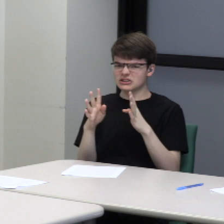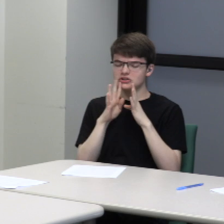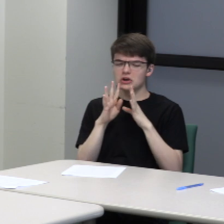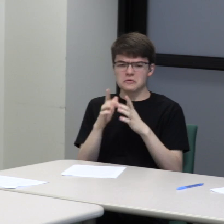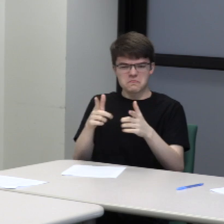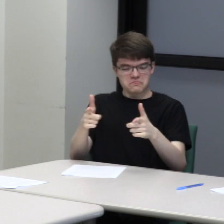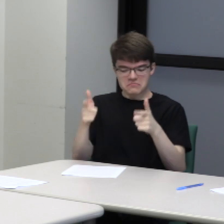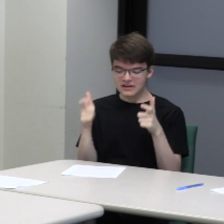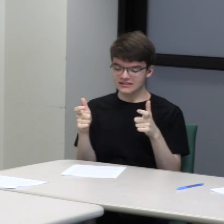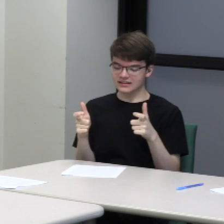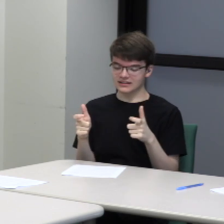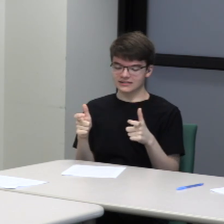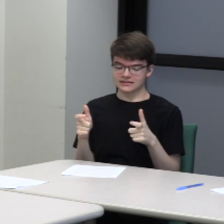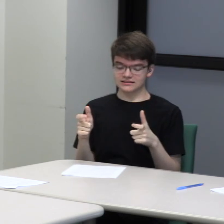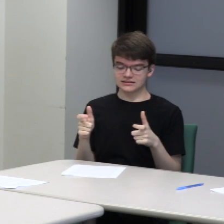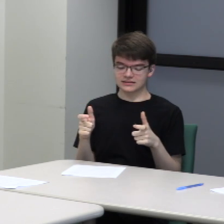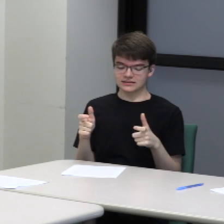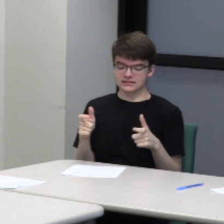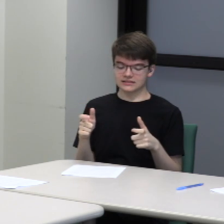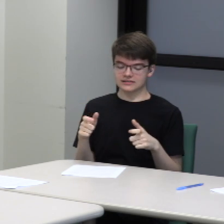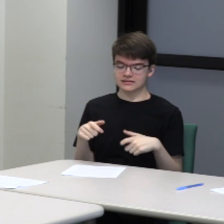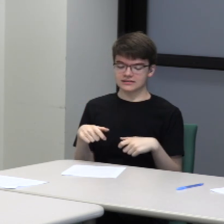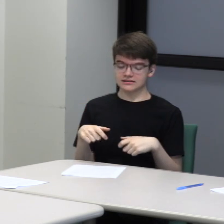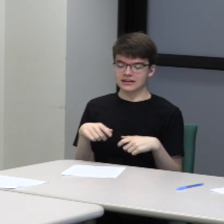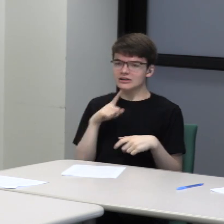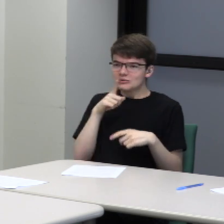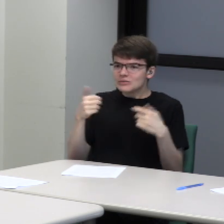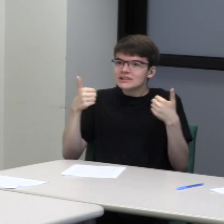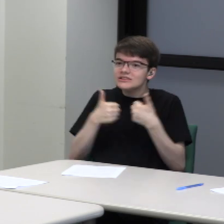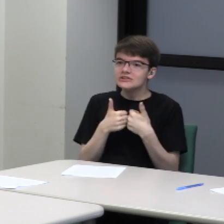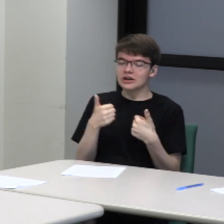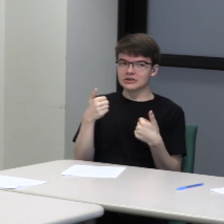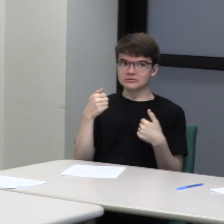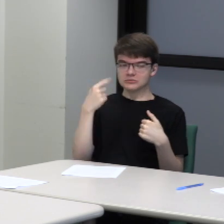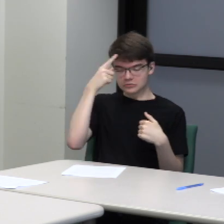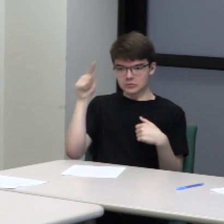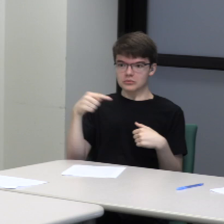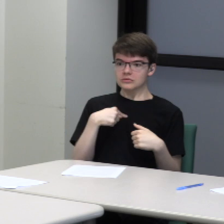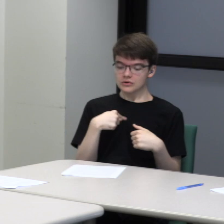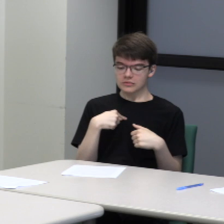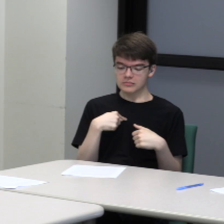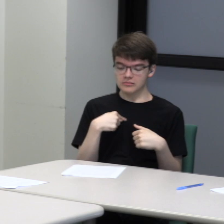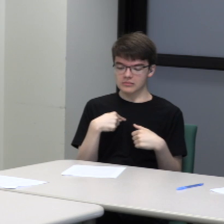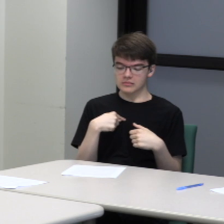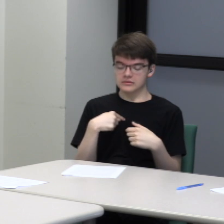the teacher talks so fast. It's really a challenge for me